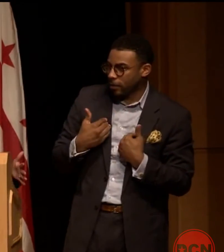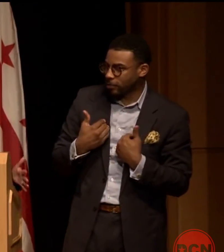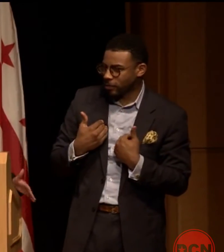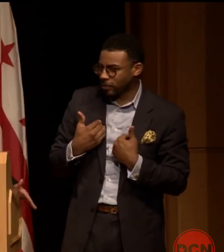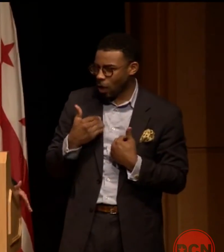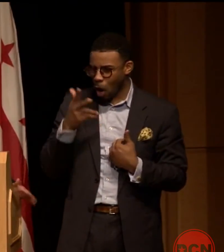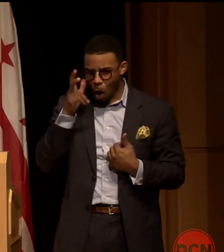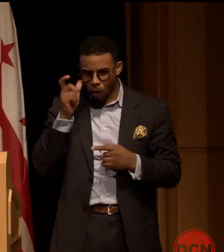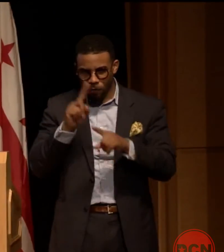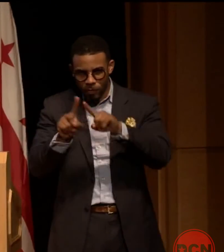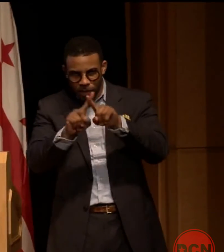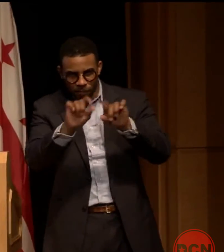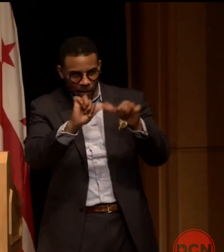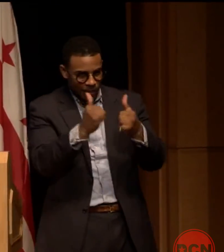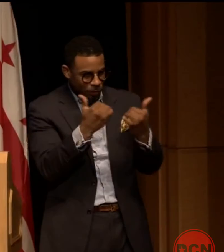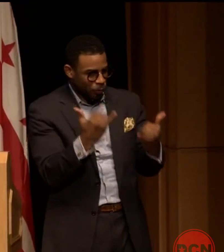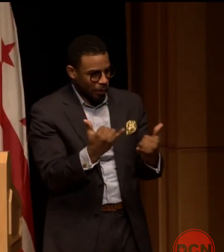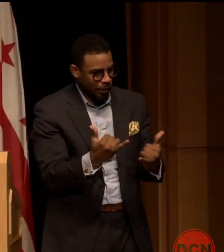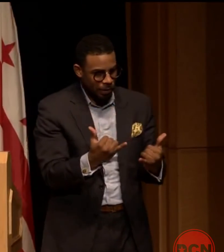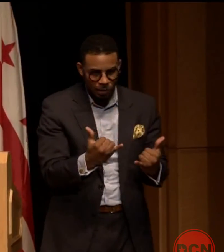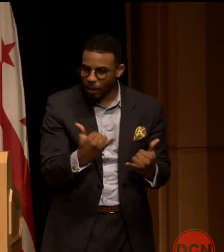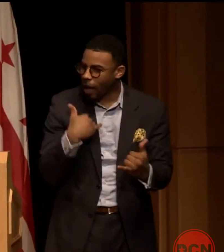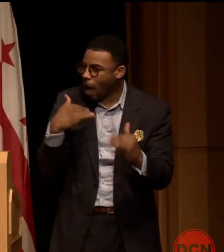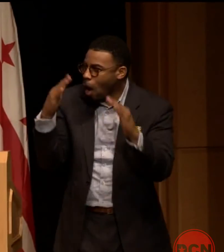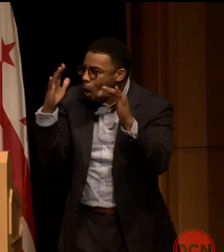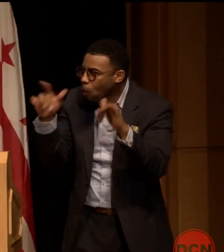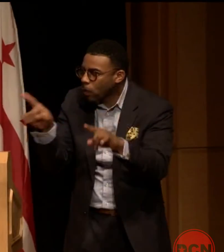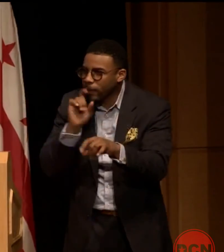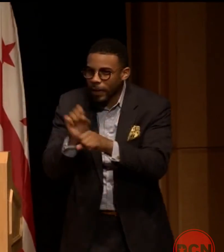FROM DIFFERENT AGENCIES TODAY, AND I HOPE YOU CAN ACTUALLY SEE